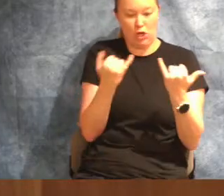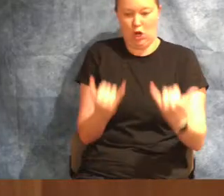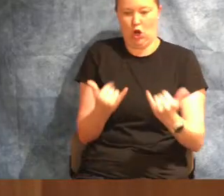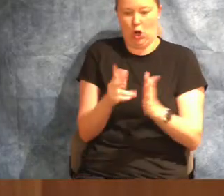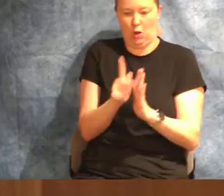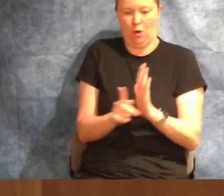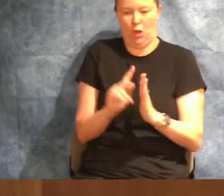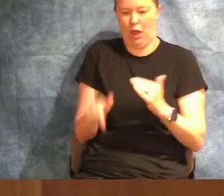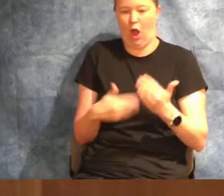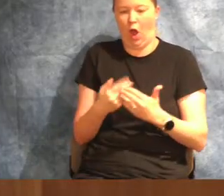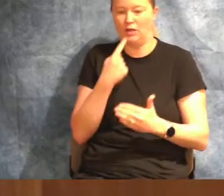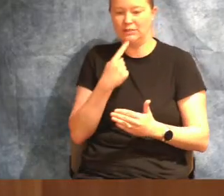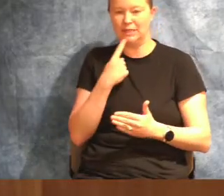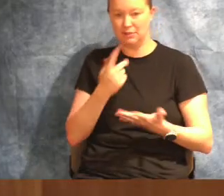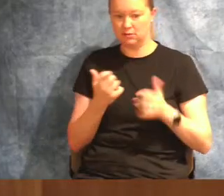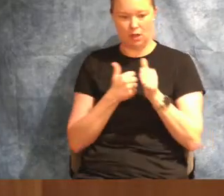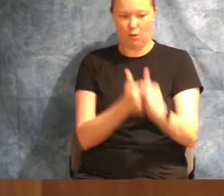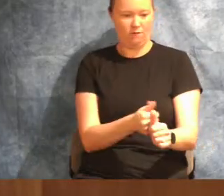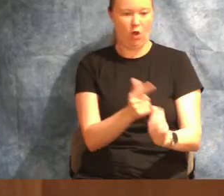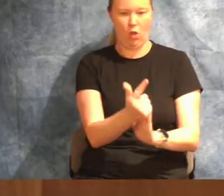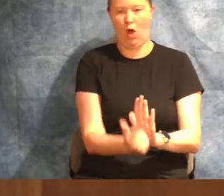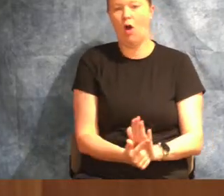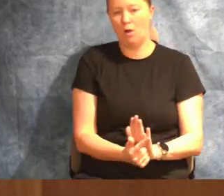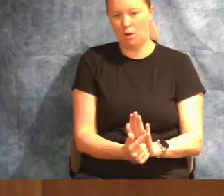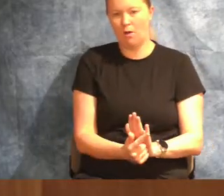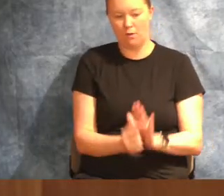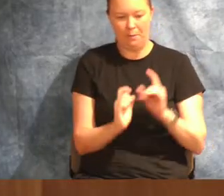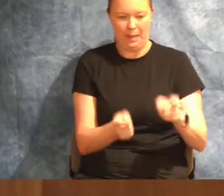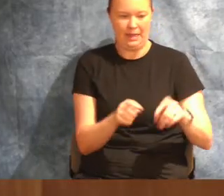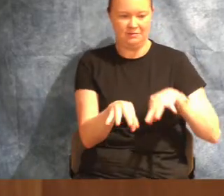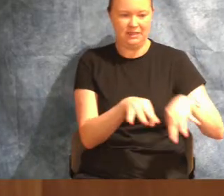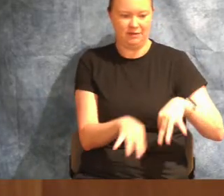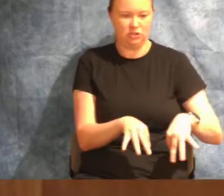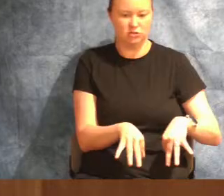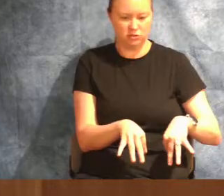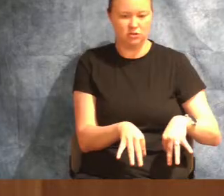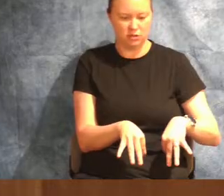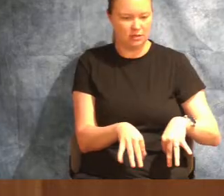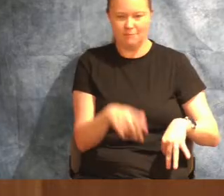all it says is that we abide by the law and then it gives some definitions. it doesn't actually